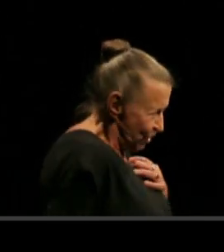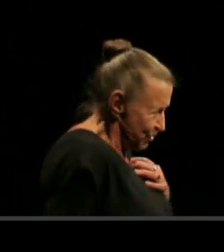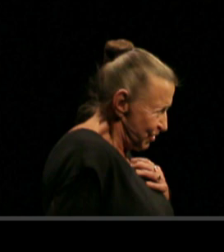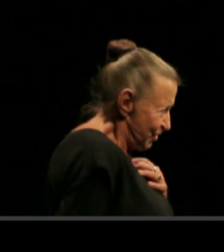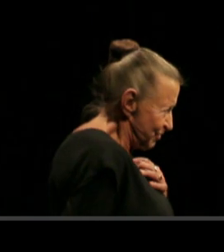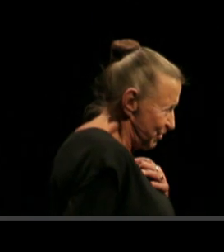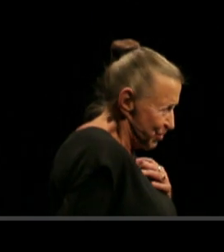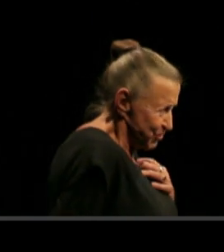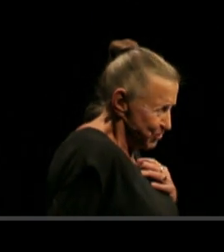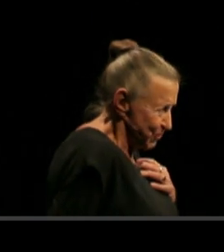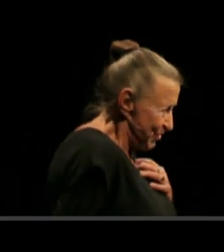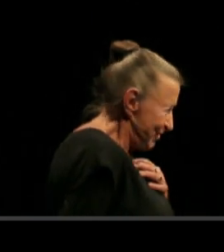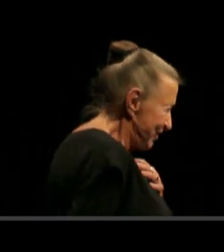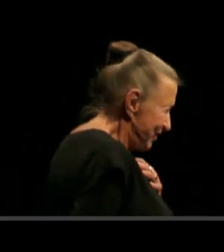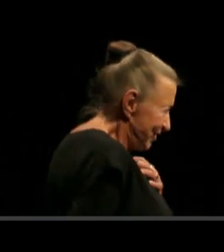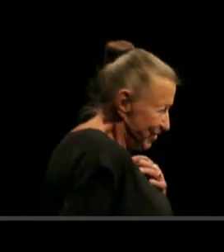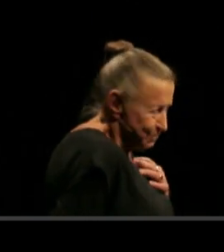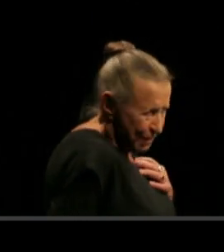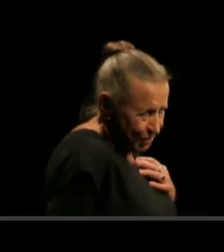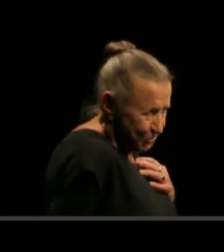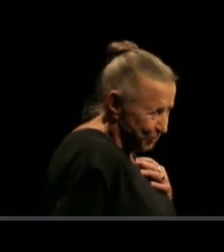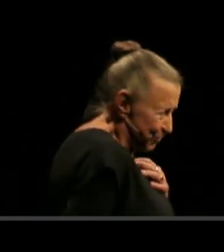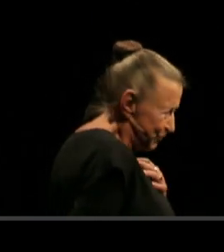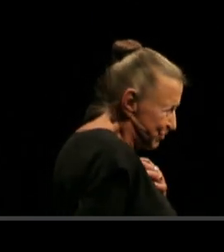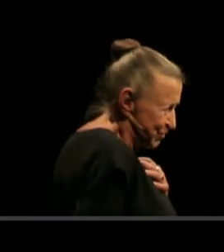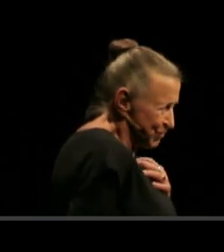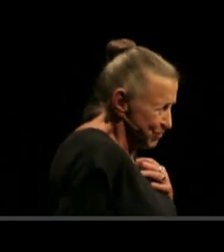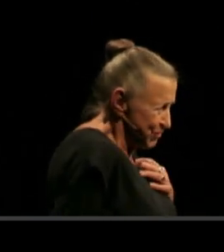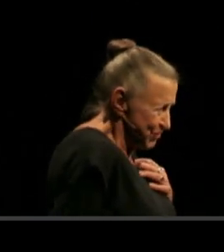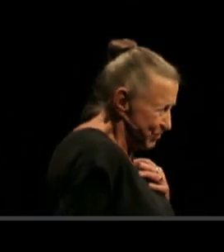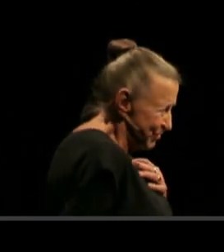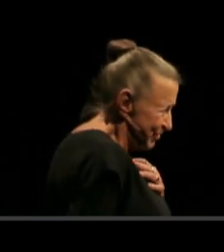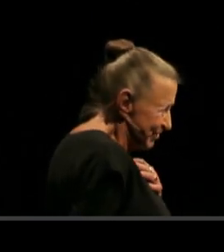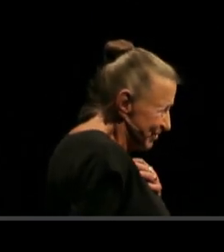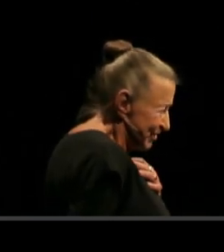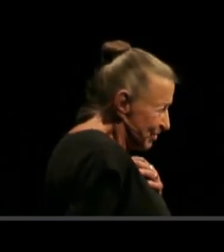his art was rusty, plus, the masters' presence awed him.